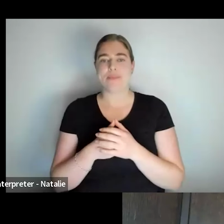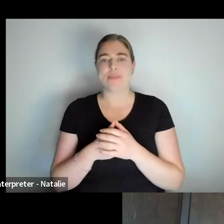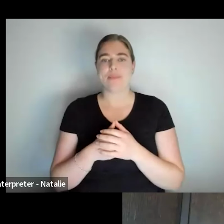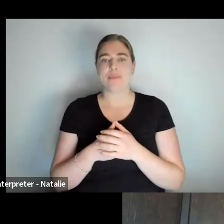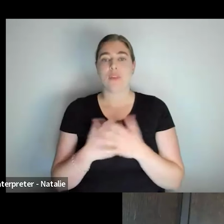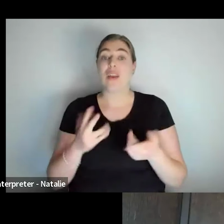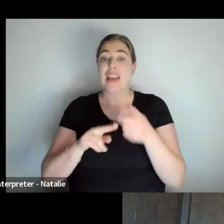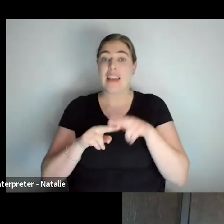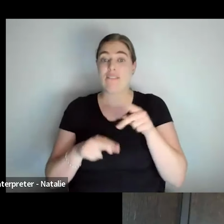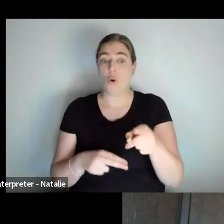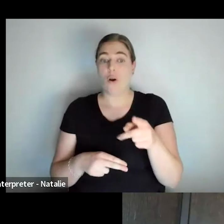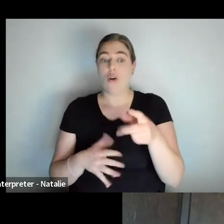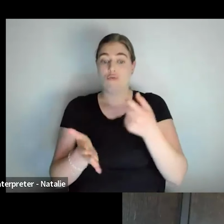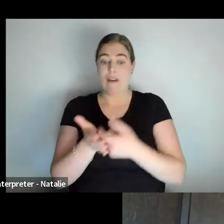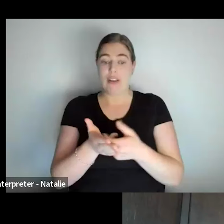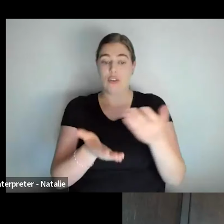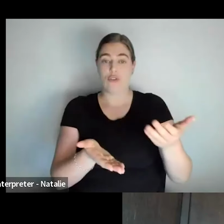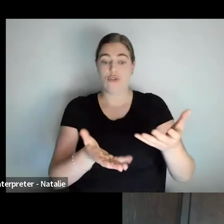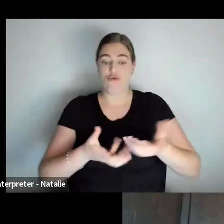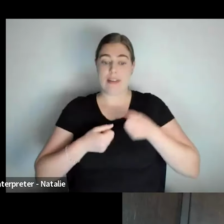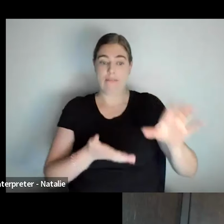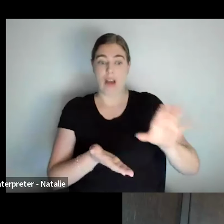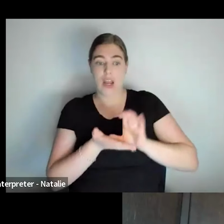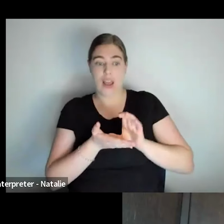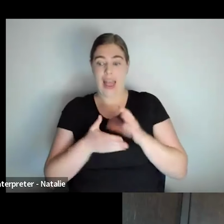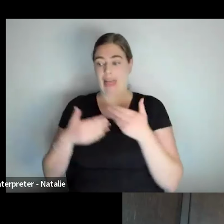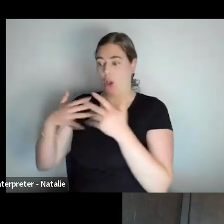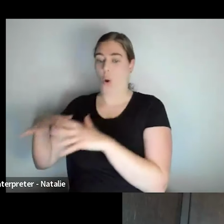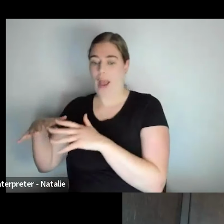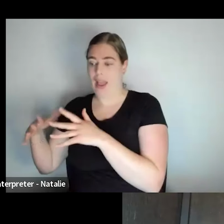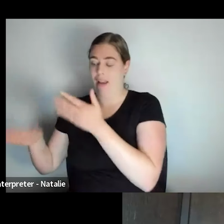If your preference is to get funding and go away and do the work without being bothered,